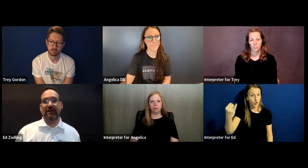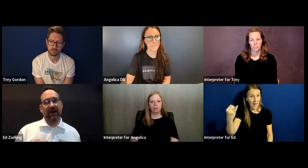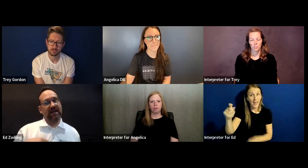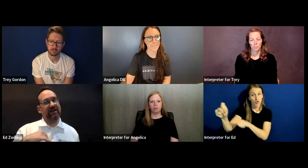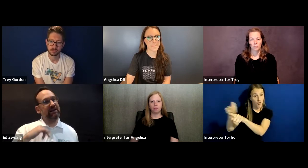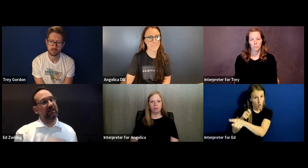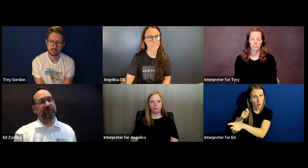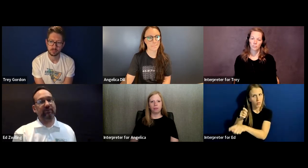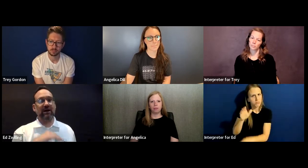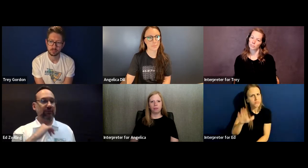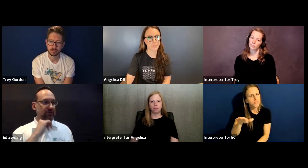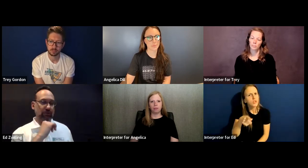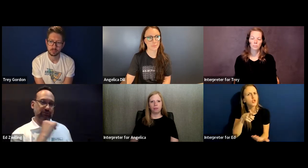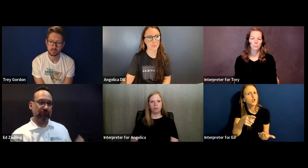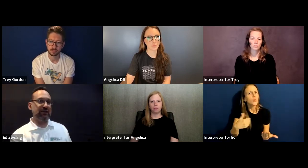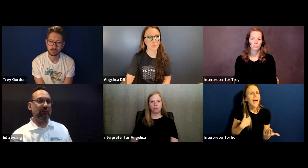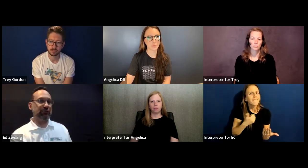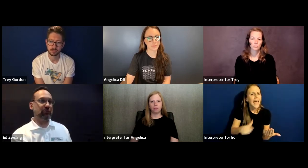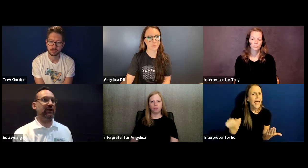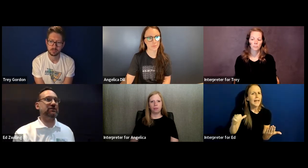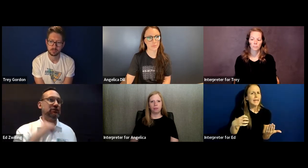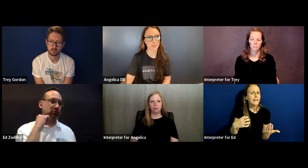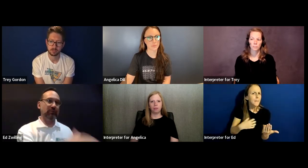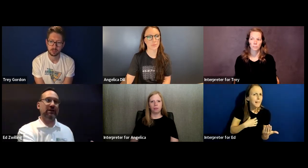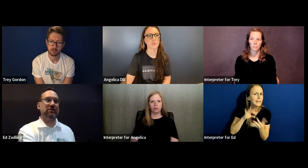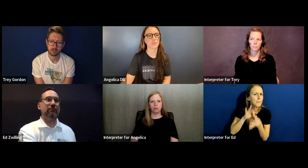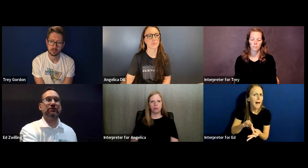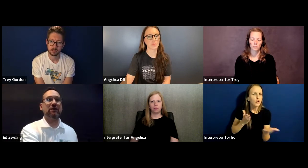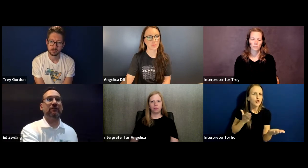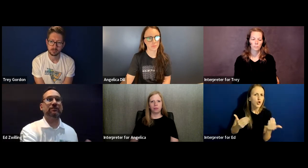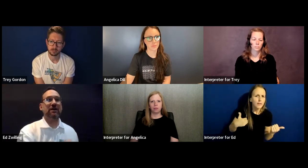if i had any claims about you know service animal discrimination discrimination of bus drivers not